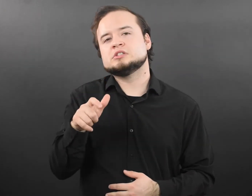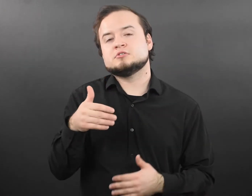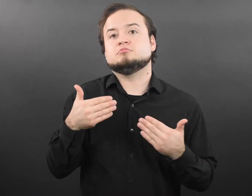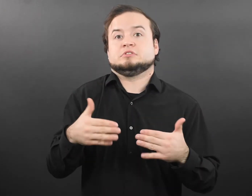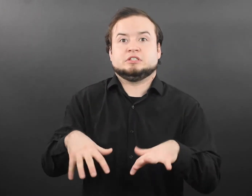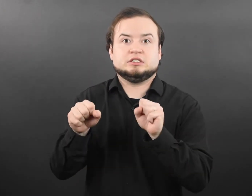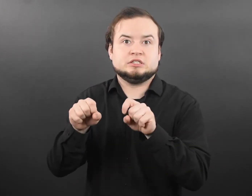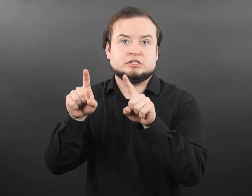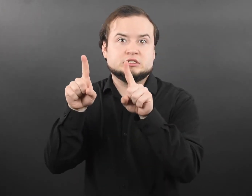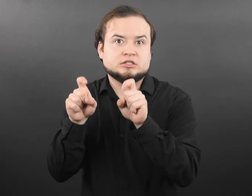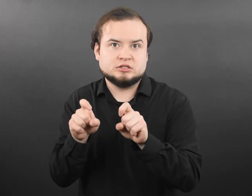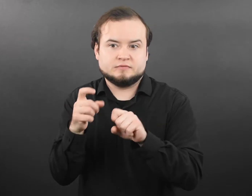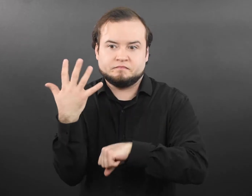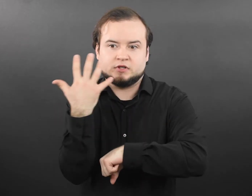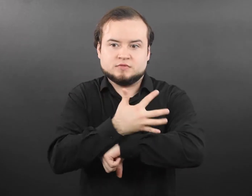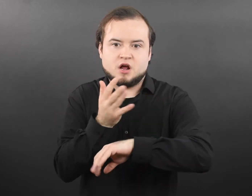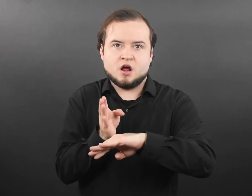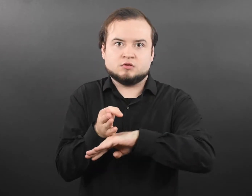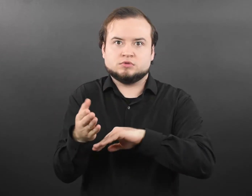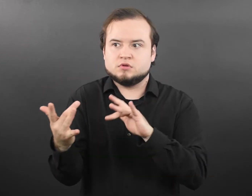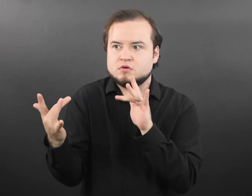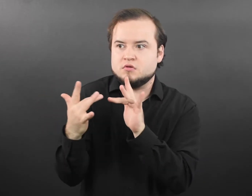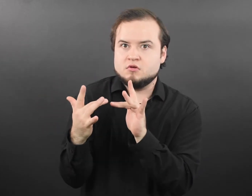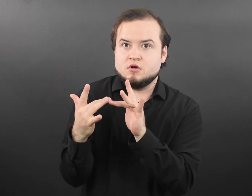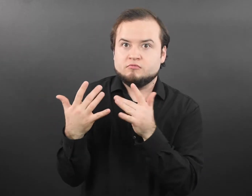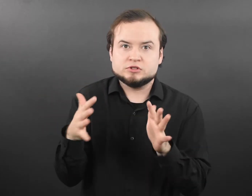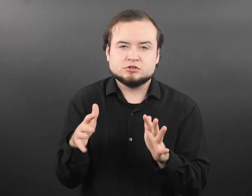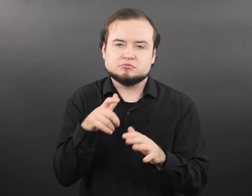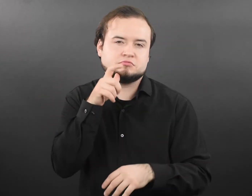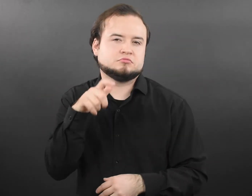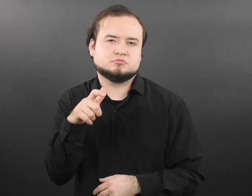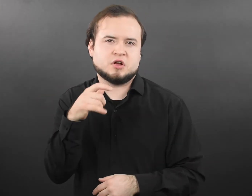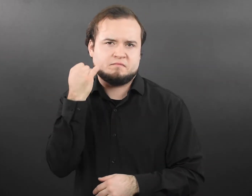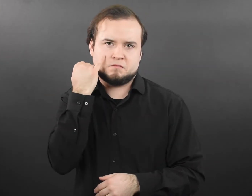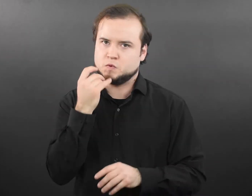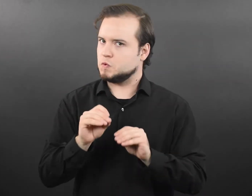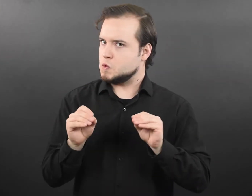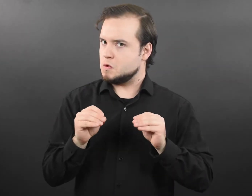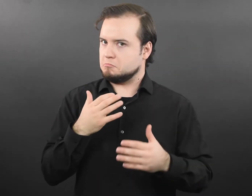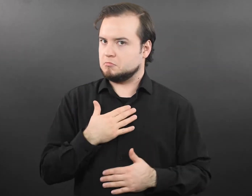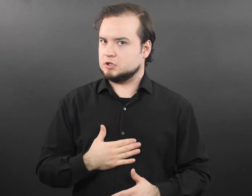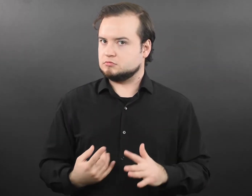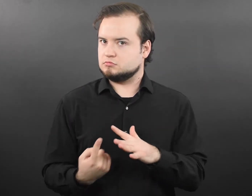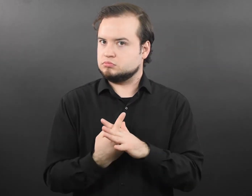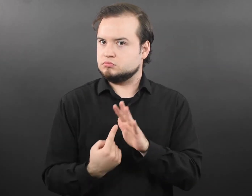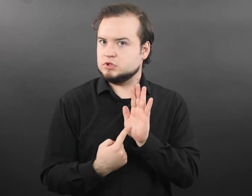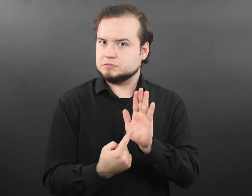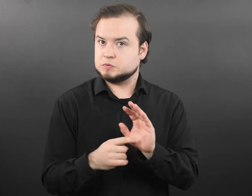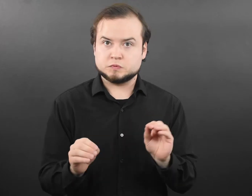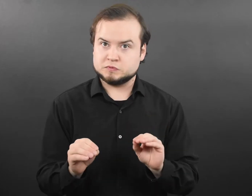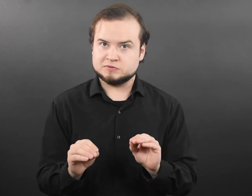days after close contact if you do not have symptoms.